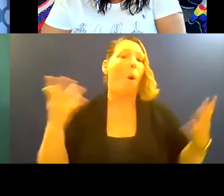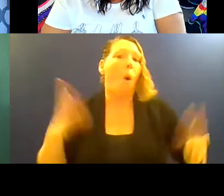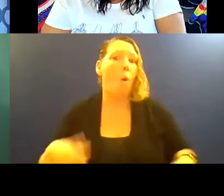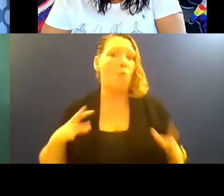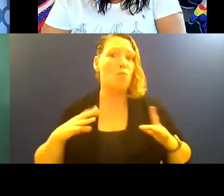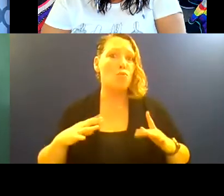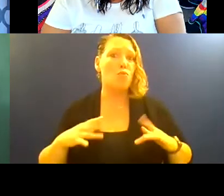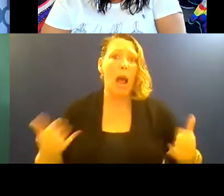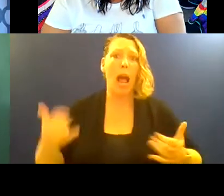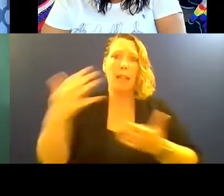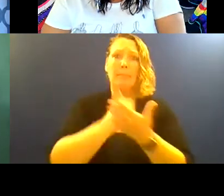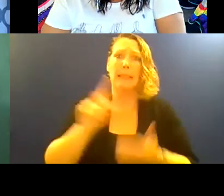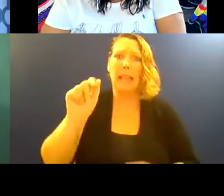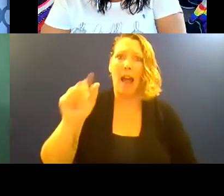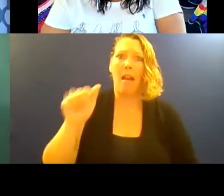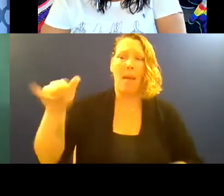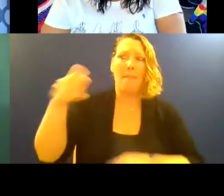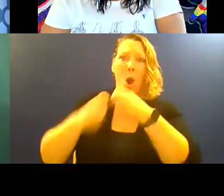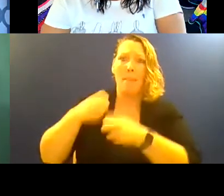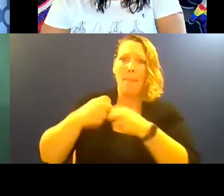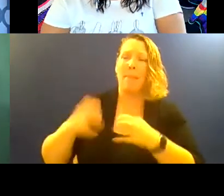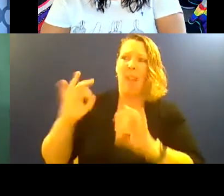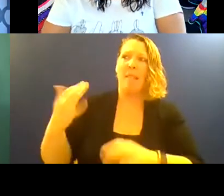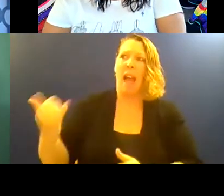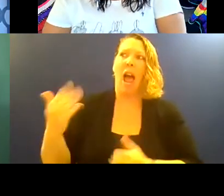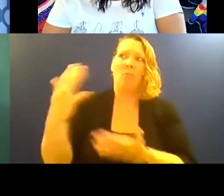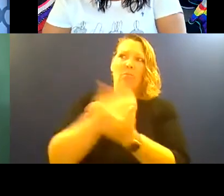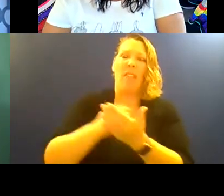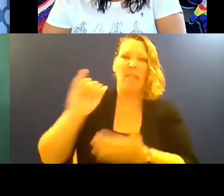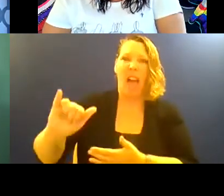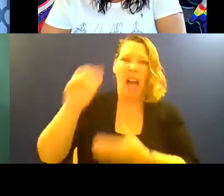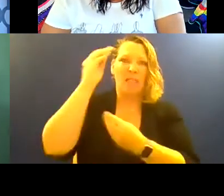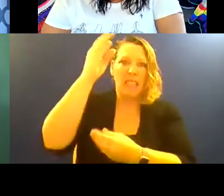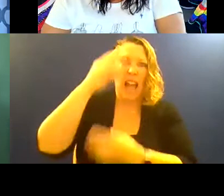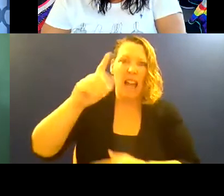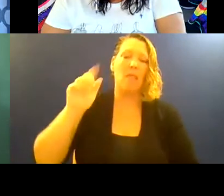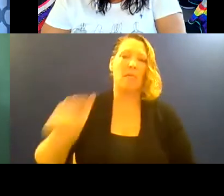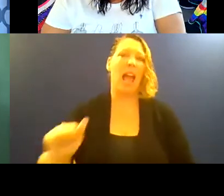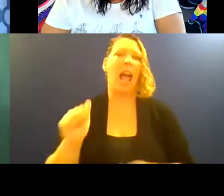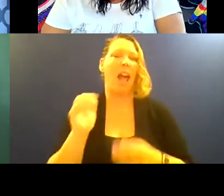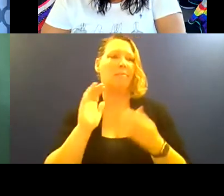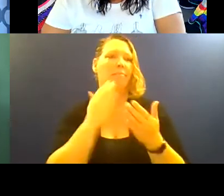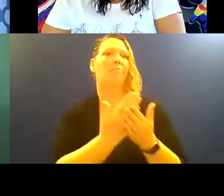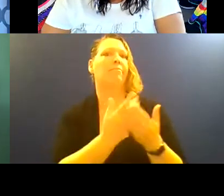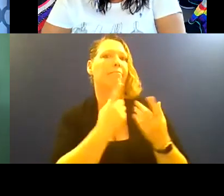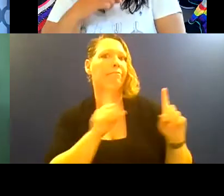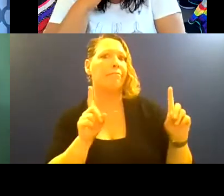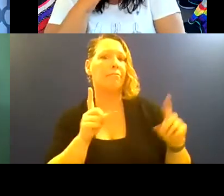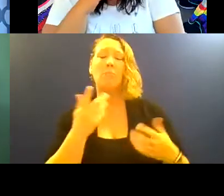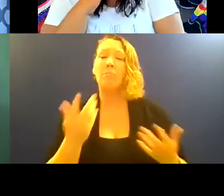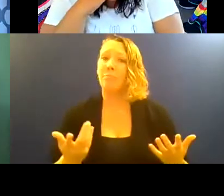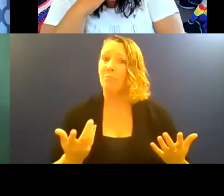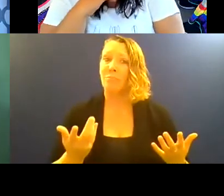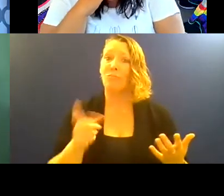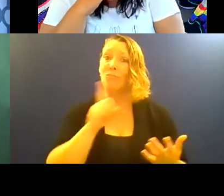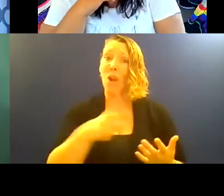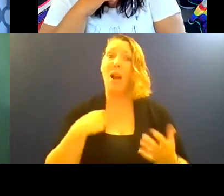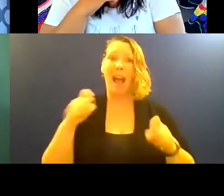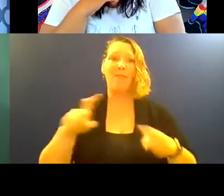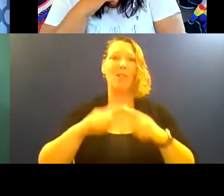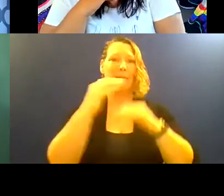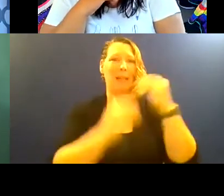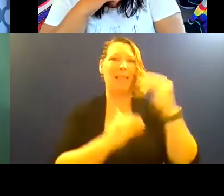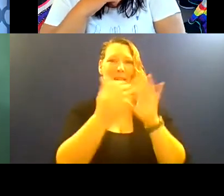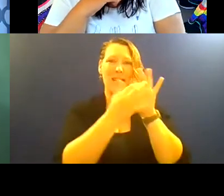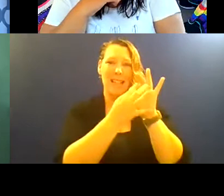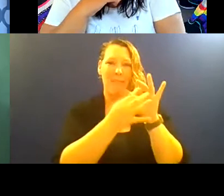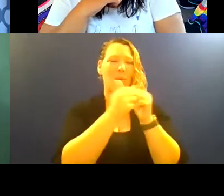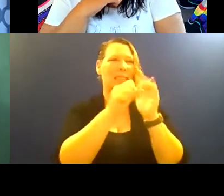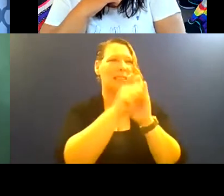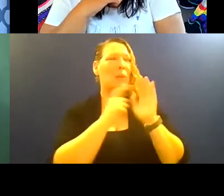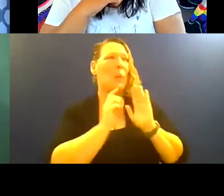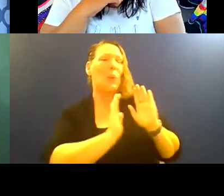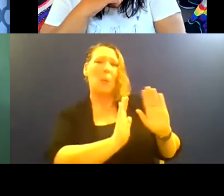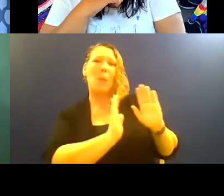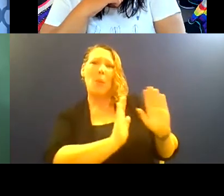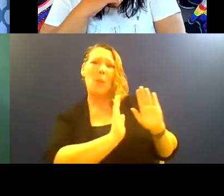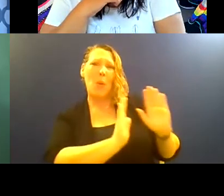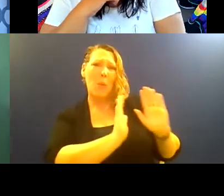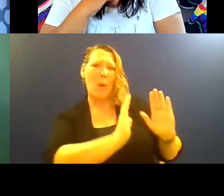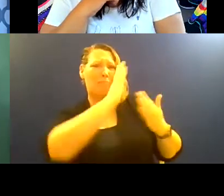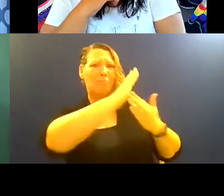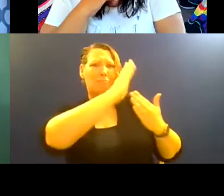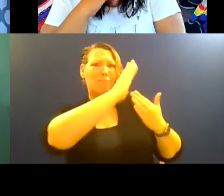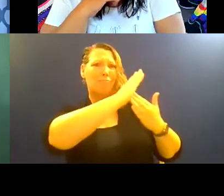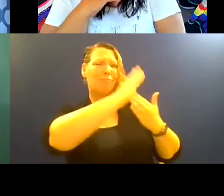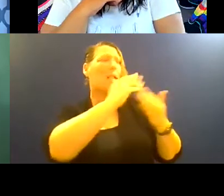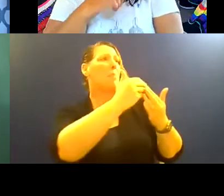well, now let's collect the data now that we know it's a problem let's collect the data, so that we can get to that piece." And what we really had to do is build a relationship with the state to say "Hold on, wait a minute, like, before we give you this